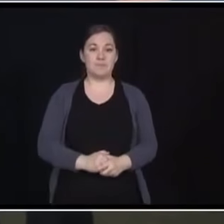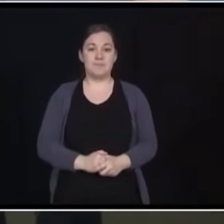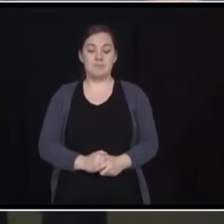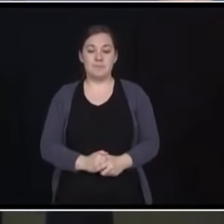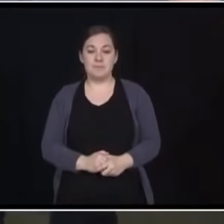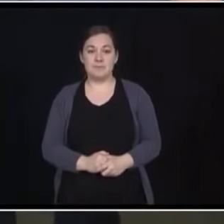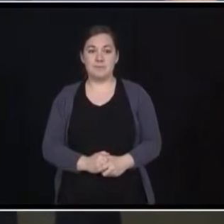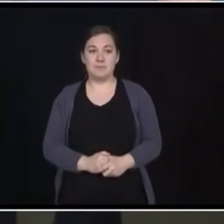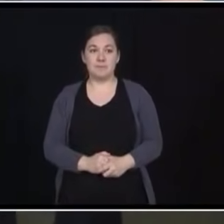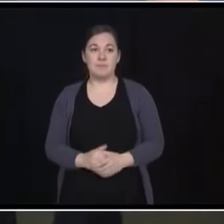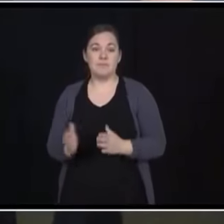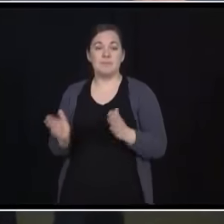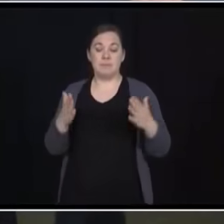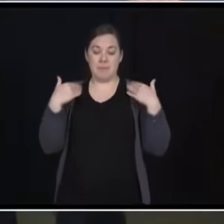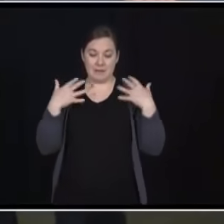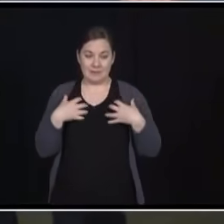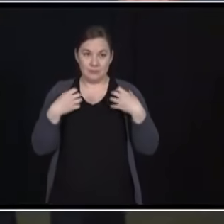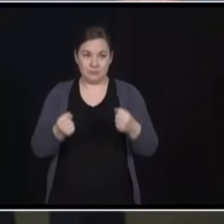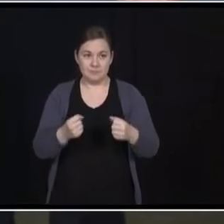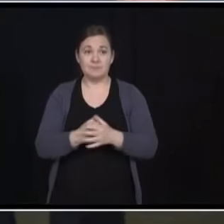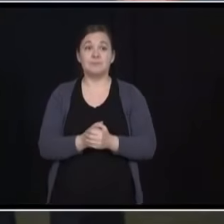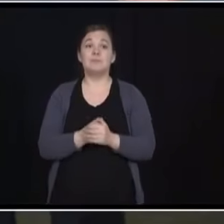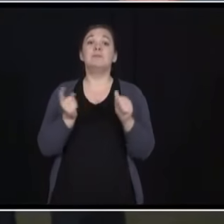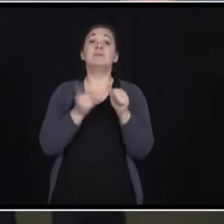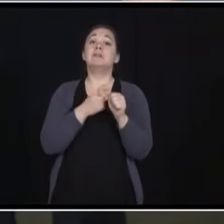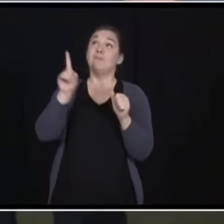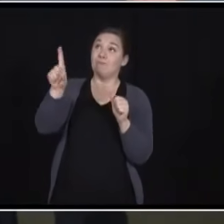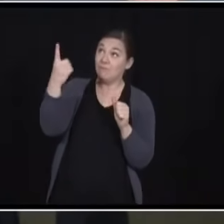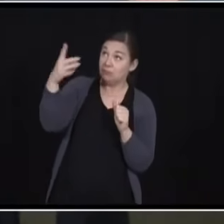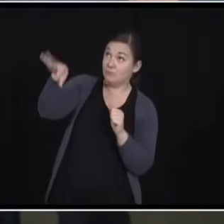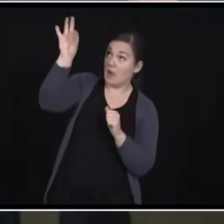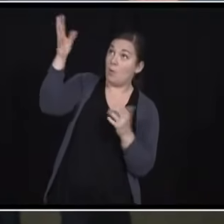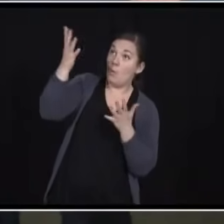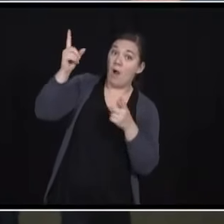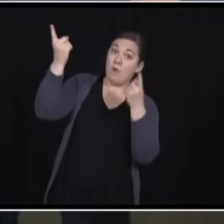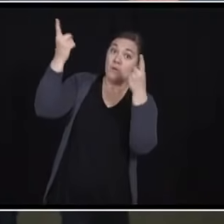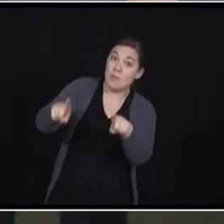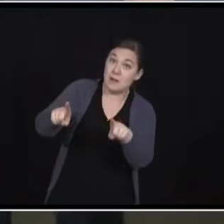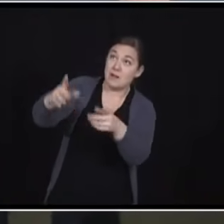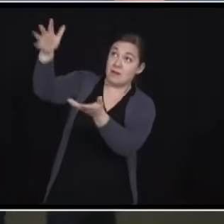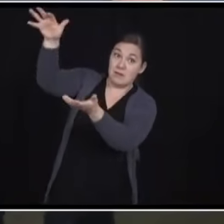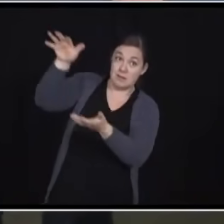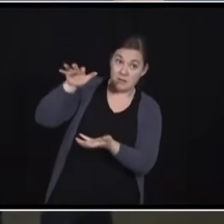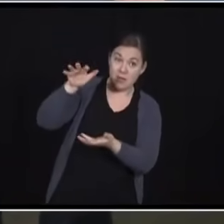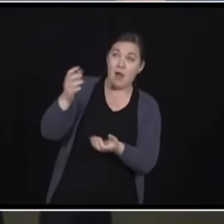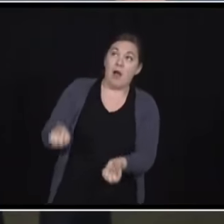sent a message to the Deputy Prime Minister and she said she will get back to us on the